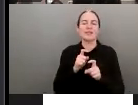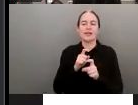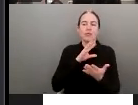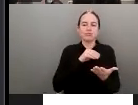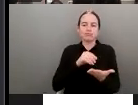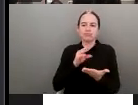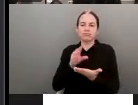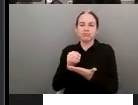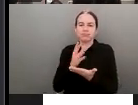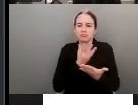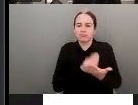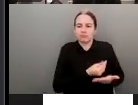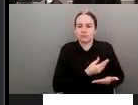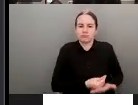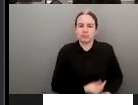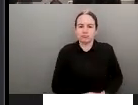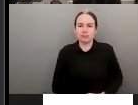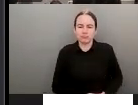short-sleeved mohair-blend jumper.